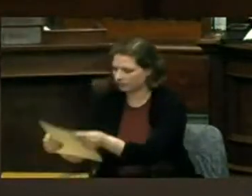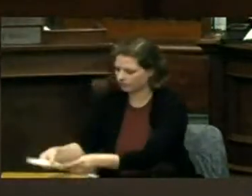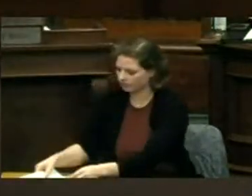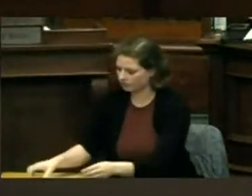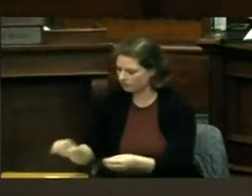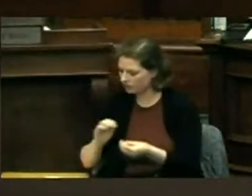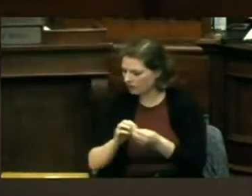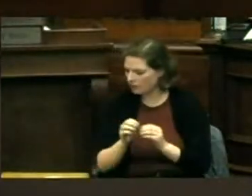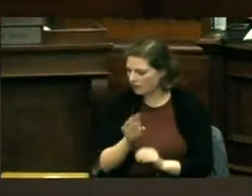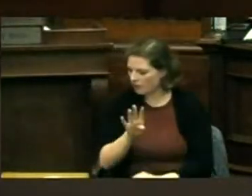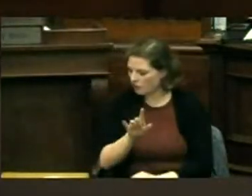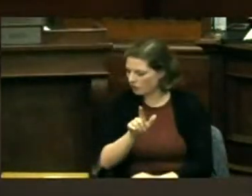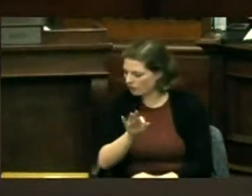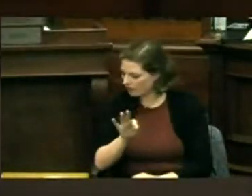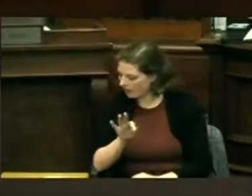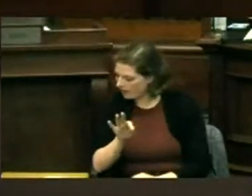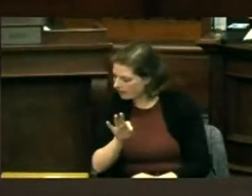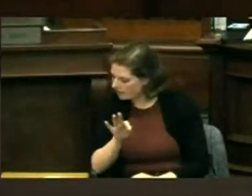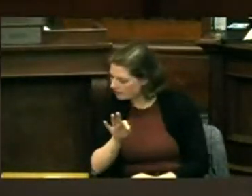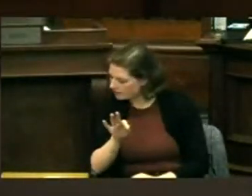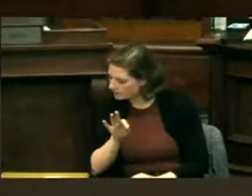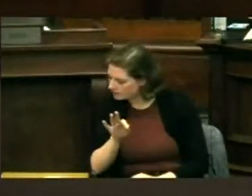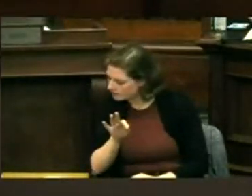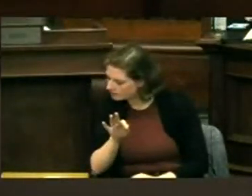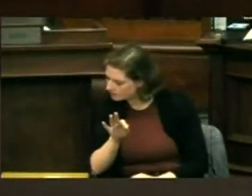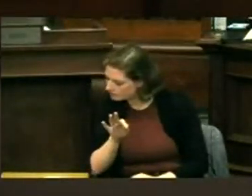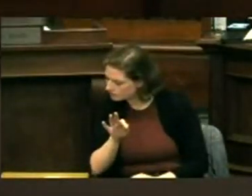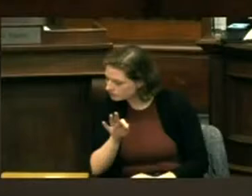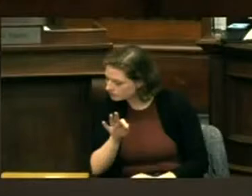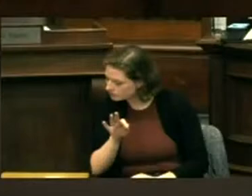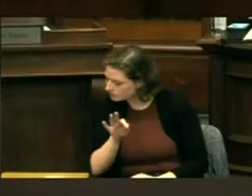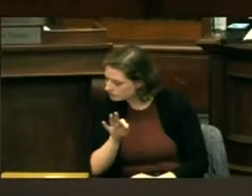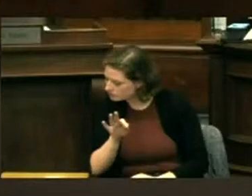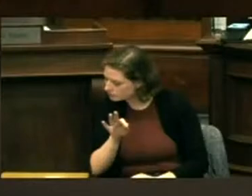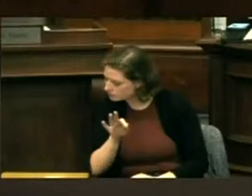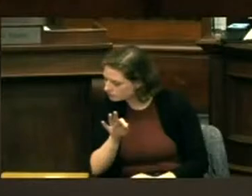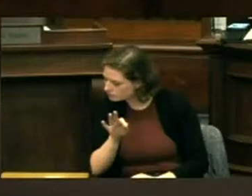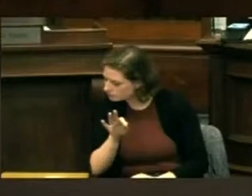number 429 authorizing intermunicipal agreement with